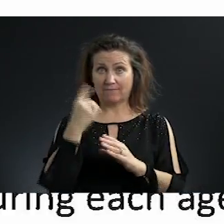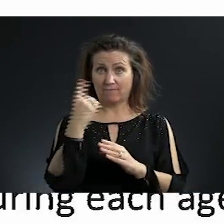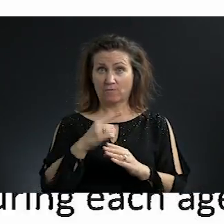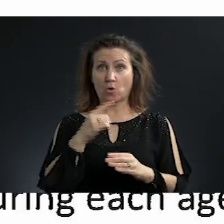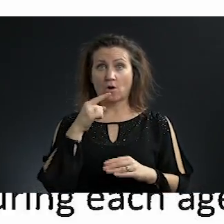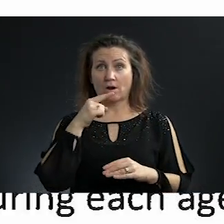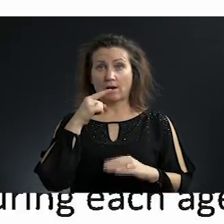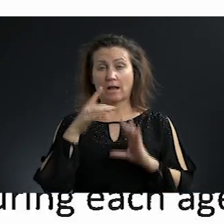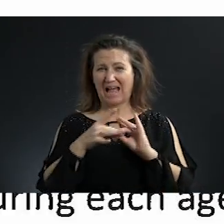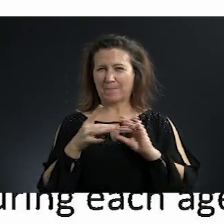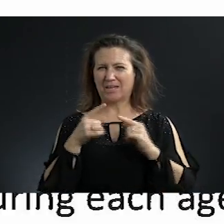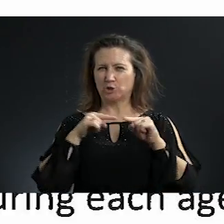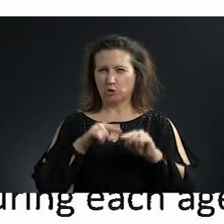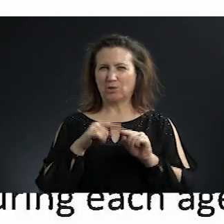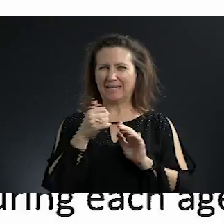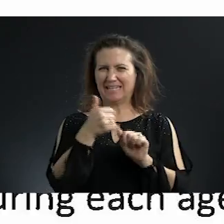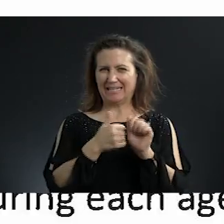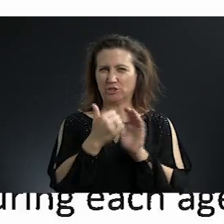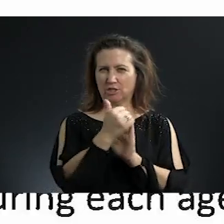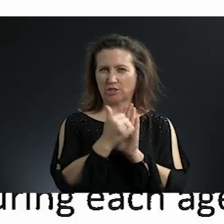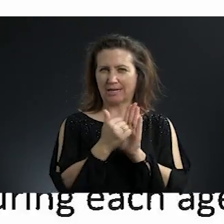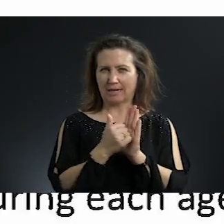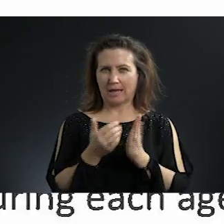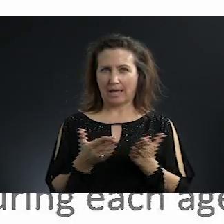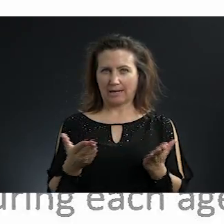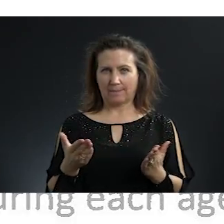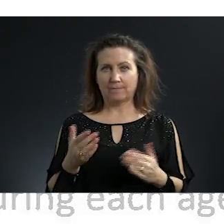The Council staff may provide input at the discretion of the chair